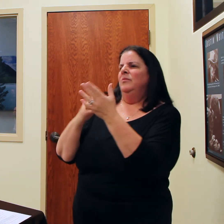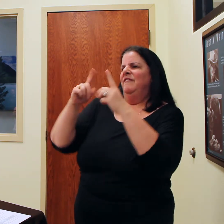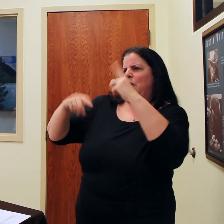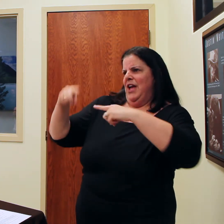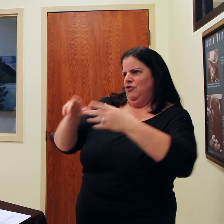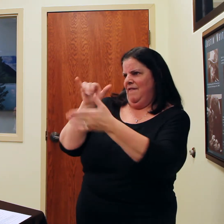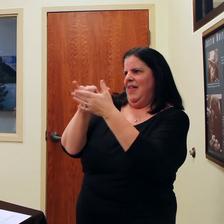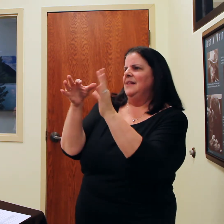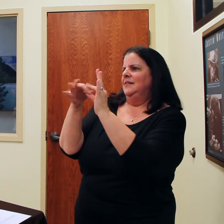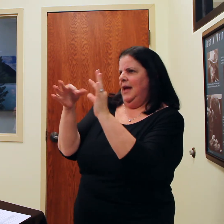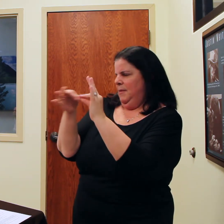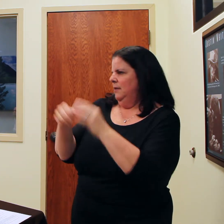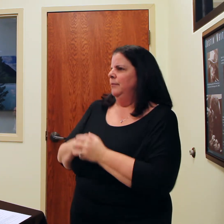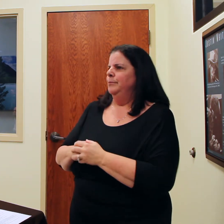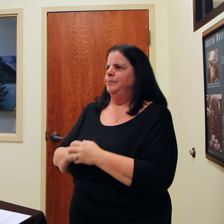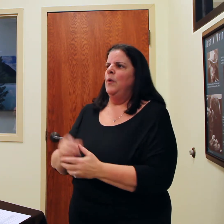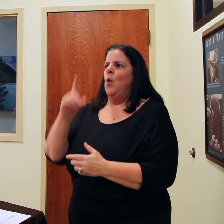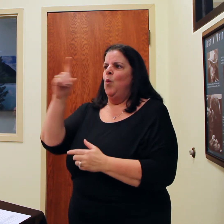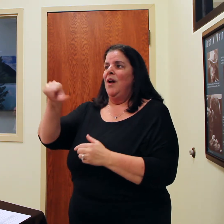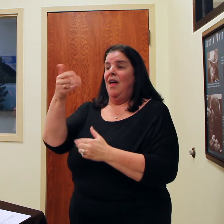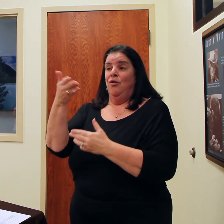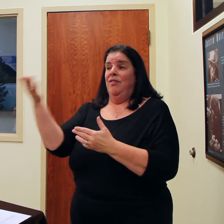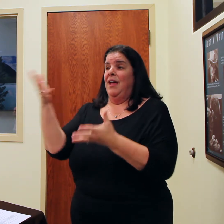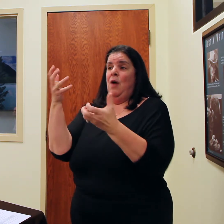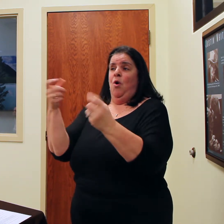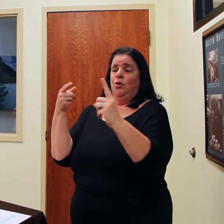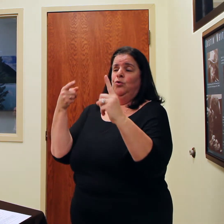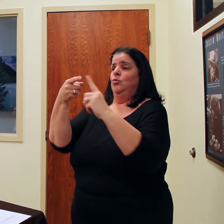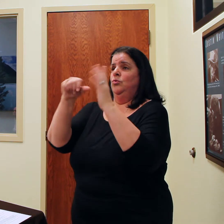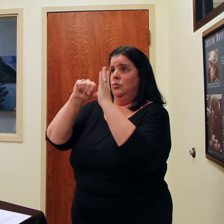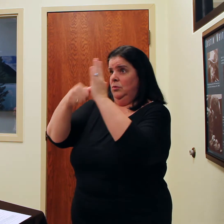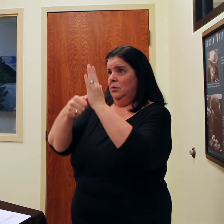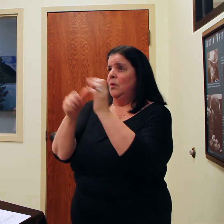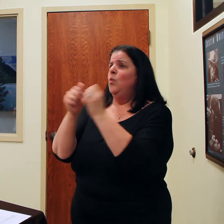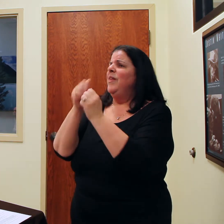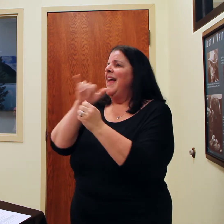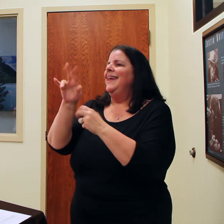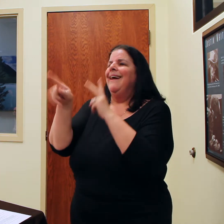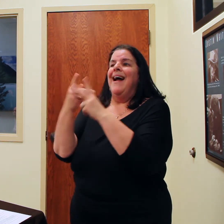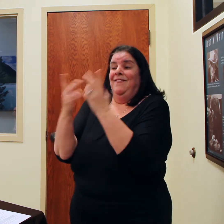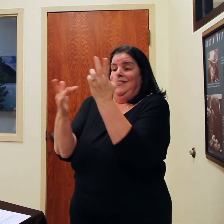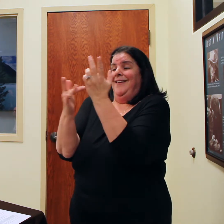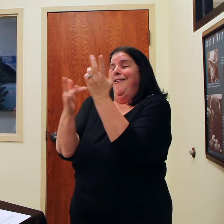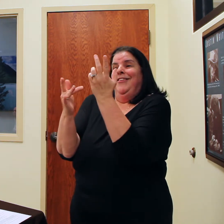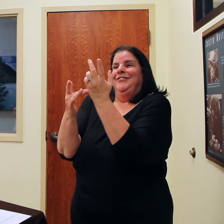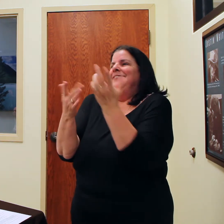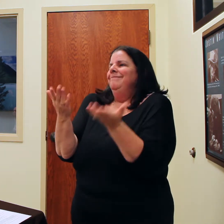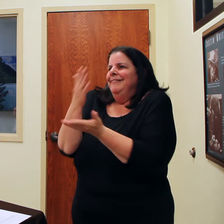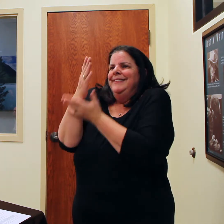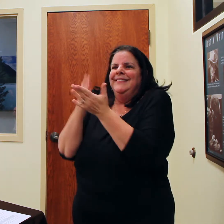One other thing that I wanted to point out as well is that of course, with any kind of technology that's out there, there are some little bugs